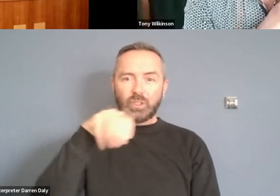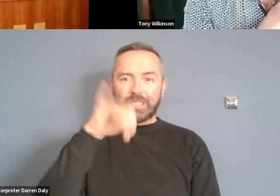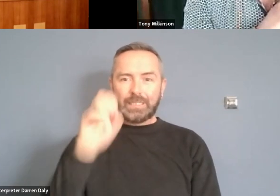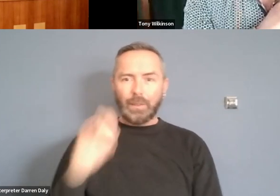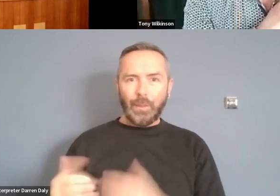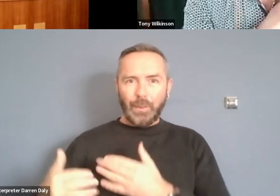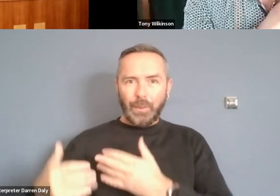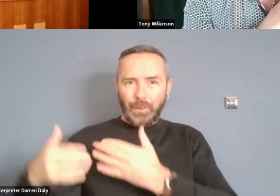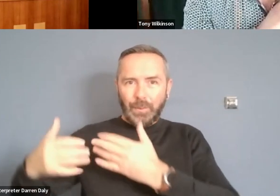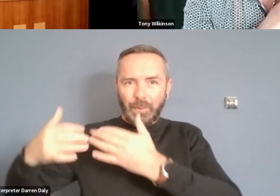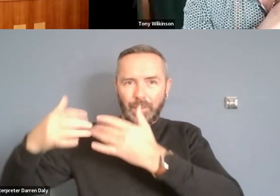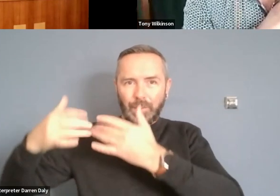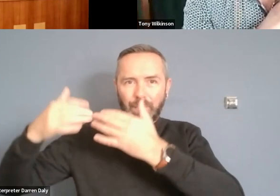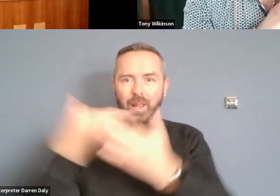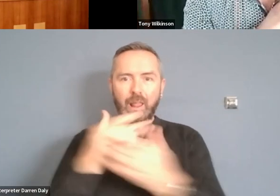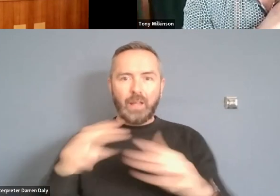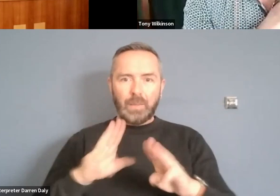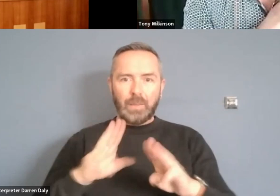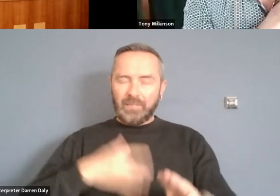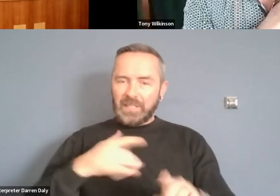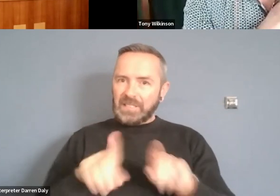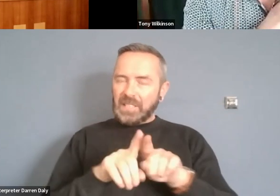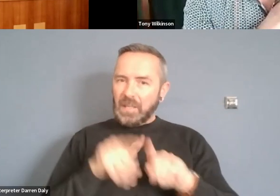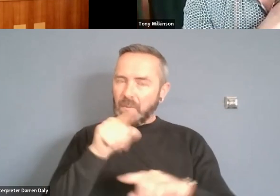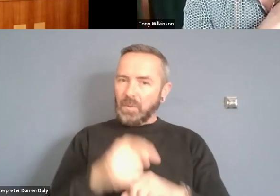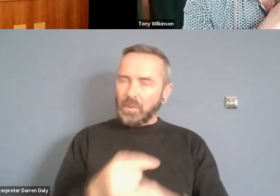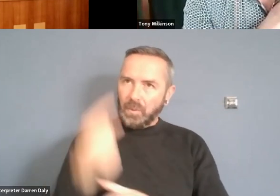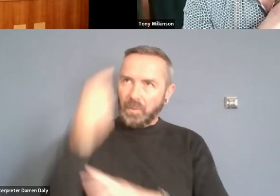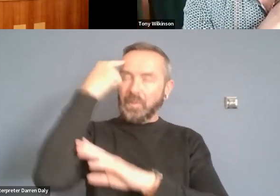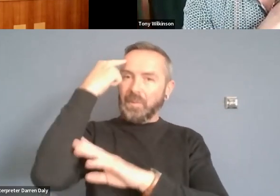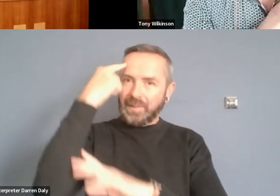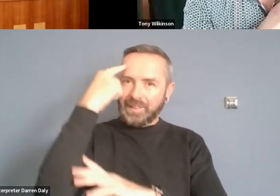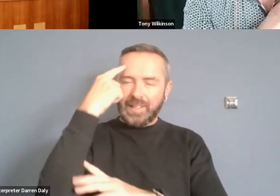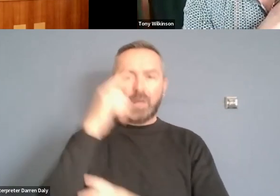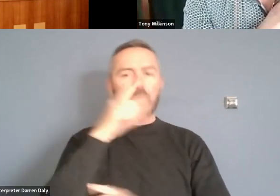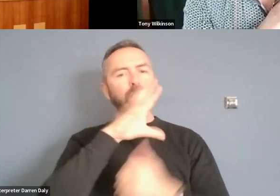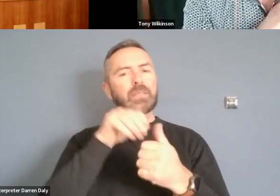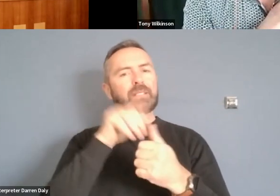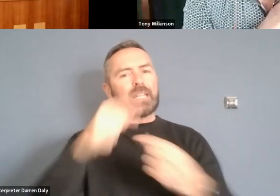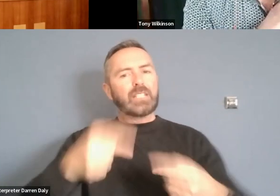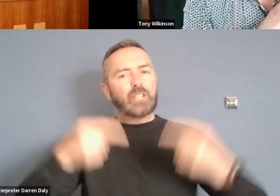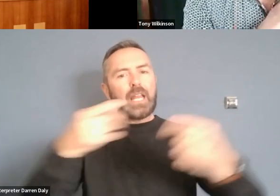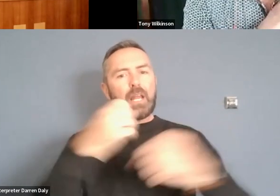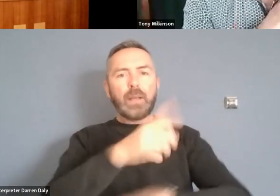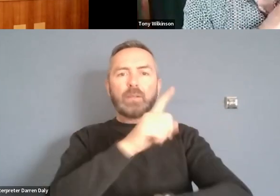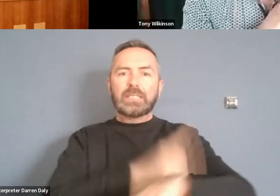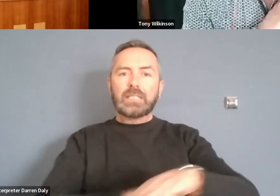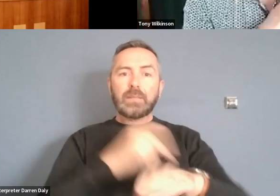people, but particularly that challenge about disabilities that aren't as visible